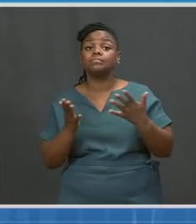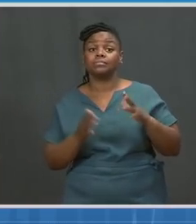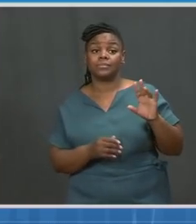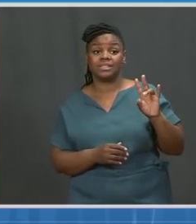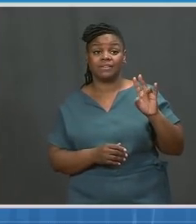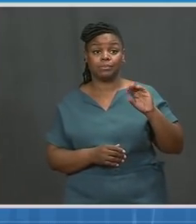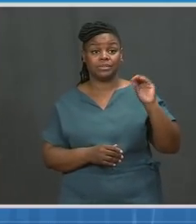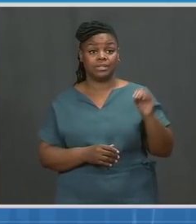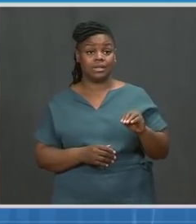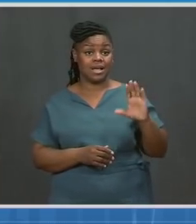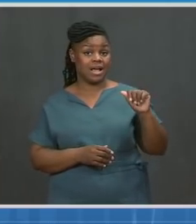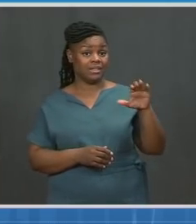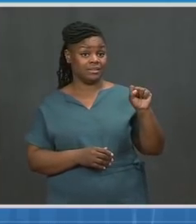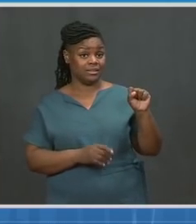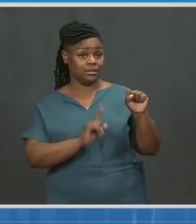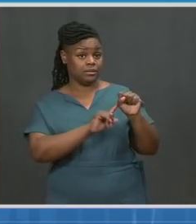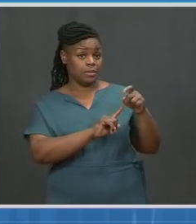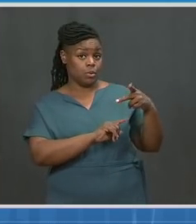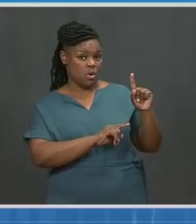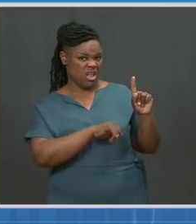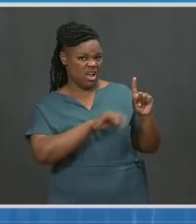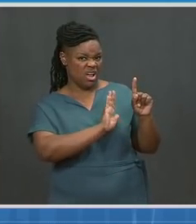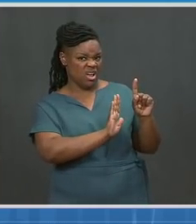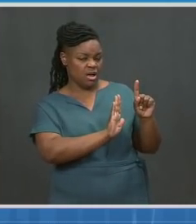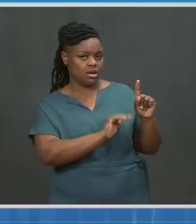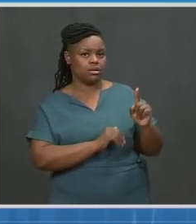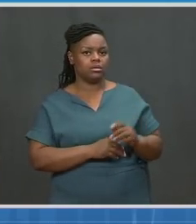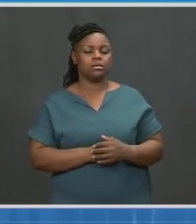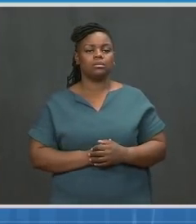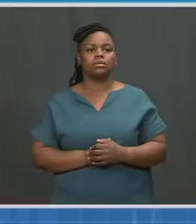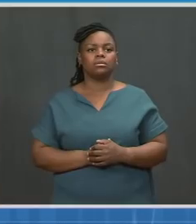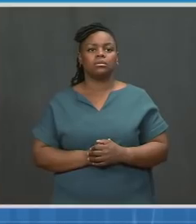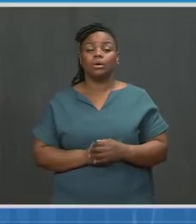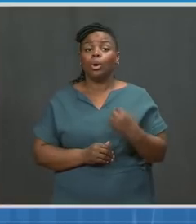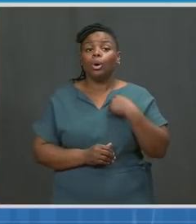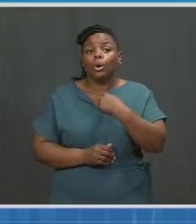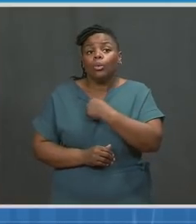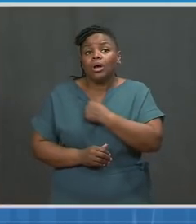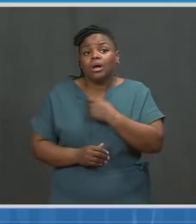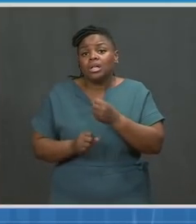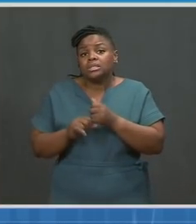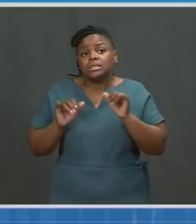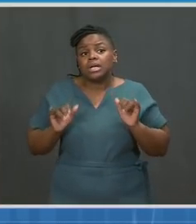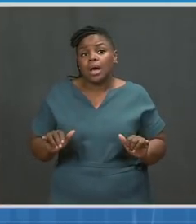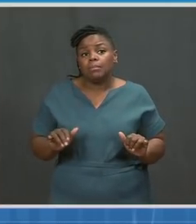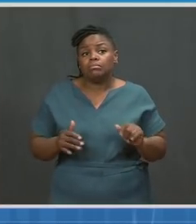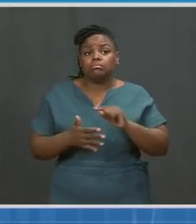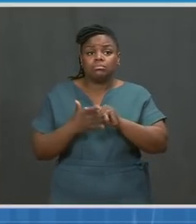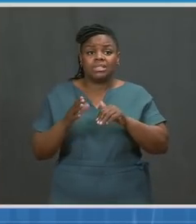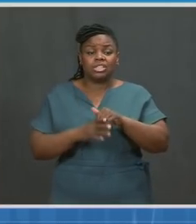were P1. Rather similar results from Chile -- a little bit better -- with sivi- --